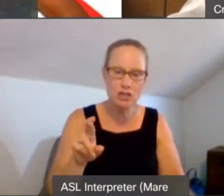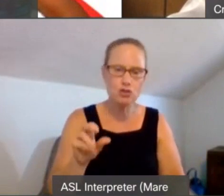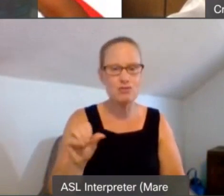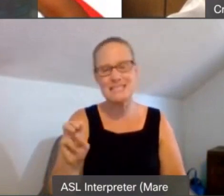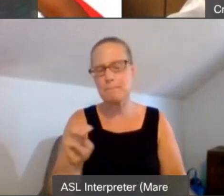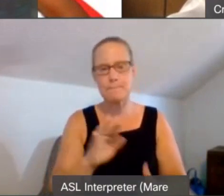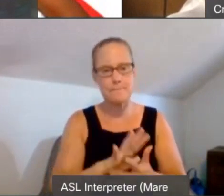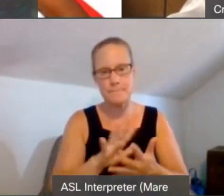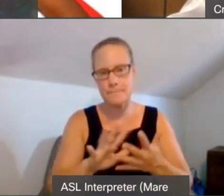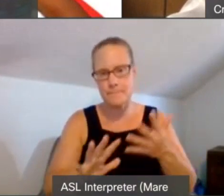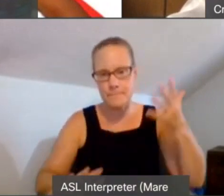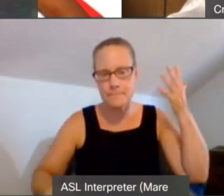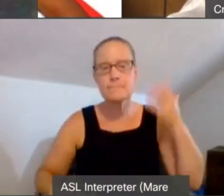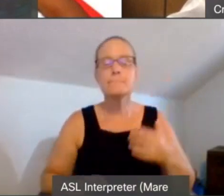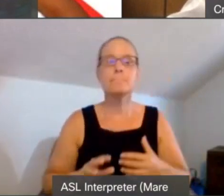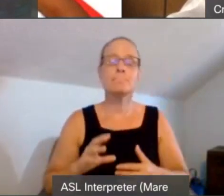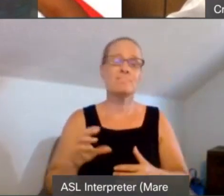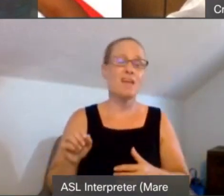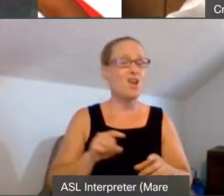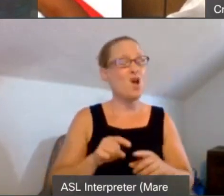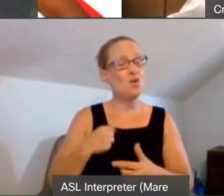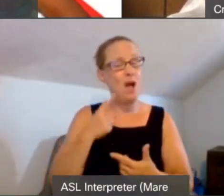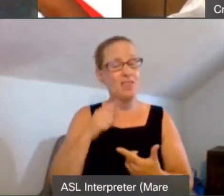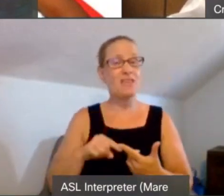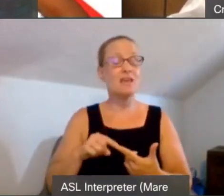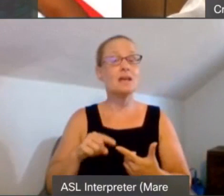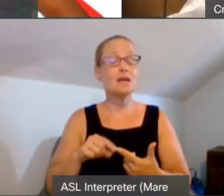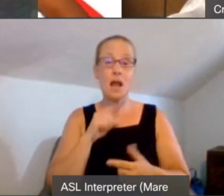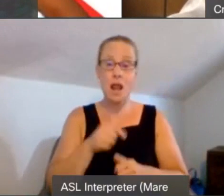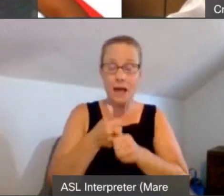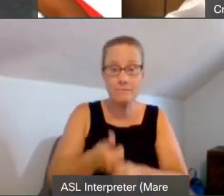And the failure to follow the science when it comes